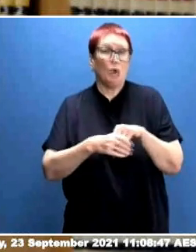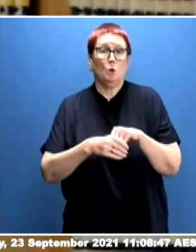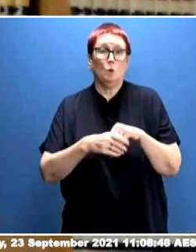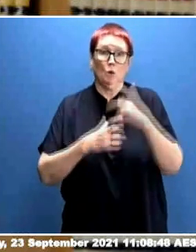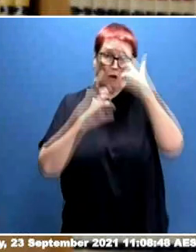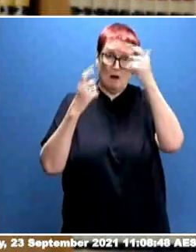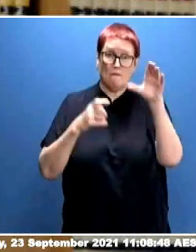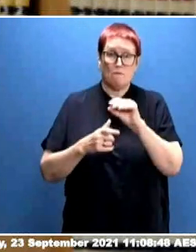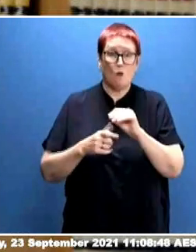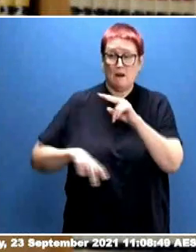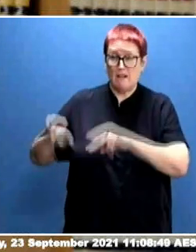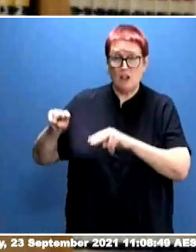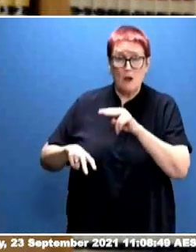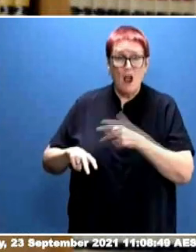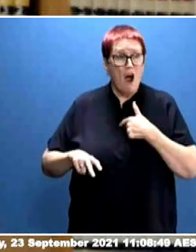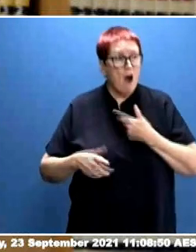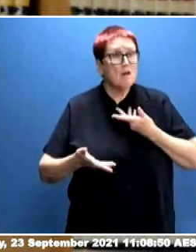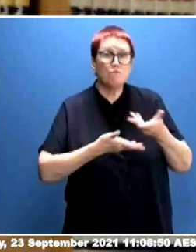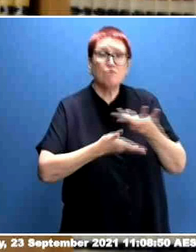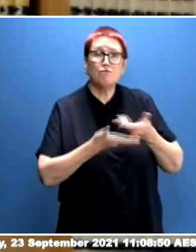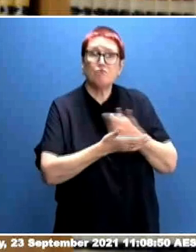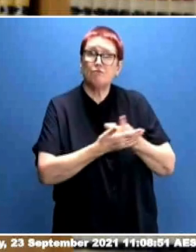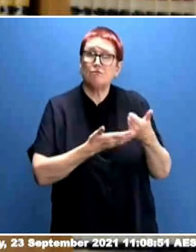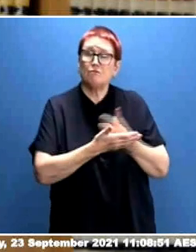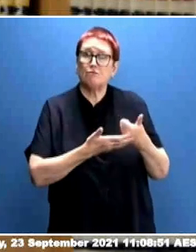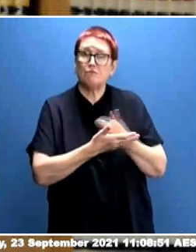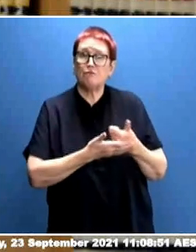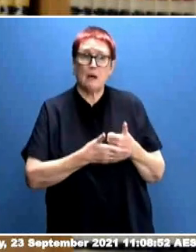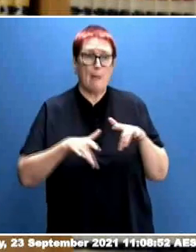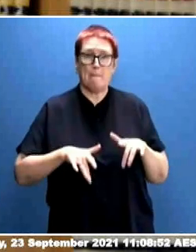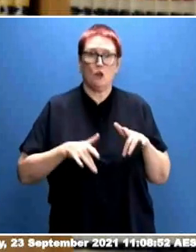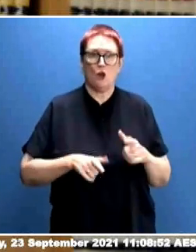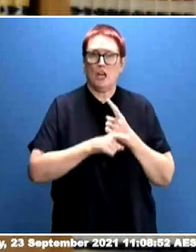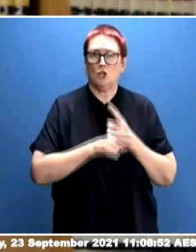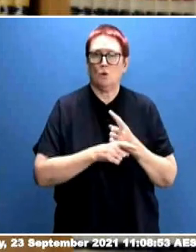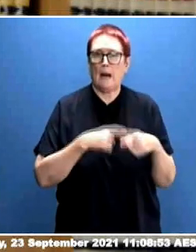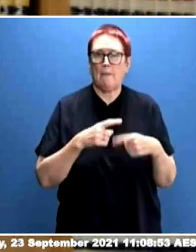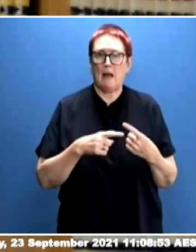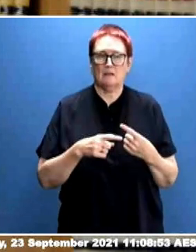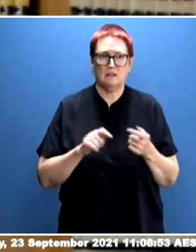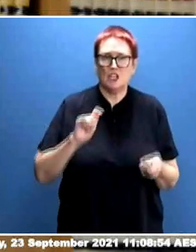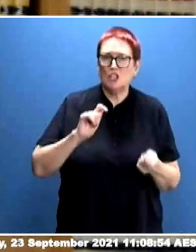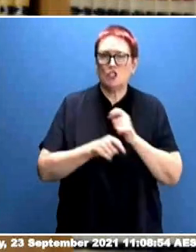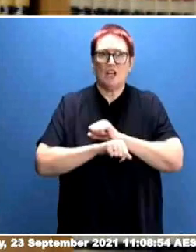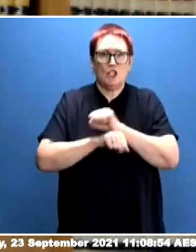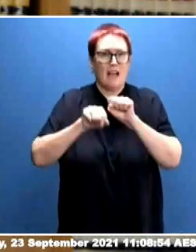I have ongoing discussions, but we are not in a place where we're discussing the remodelling of our service at this point.